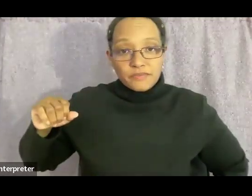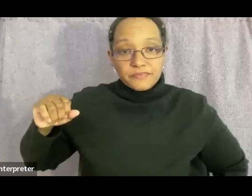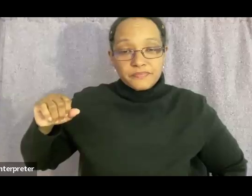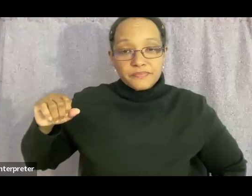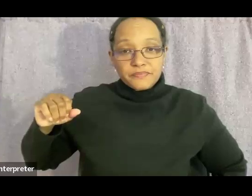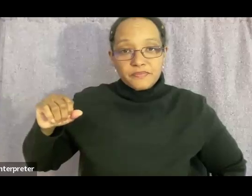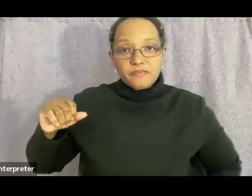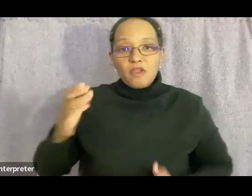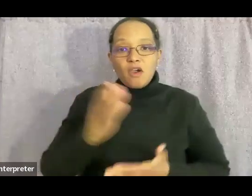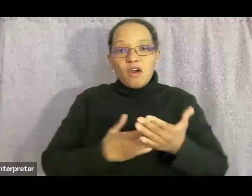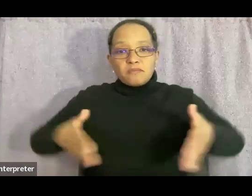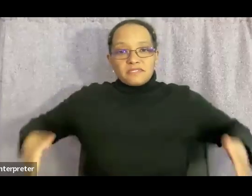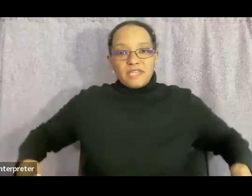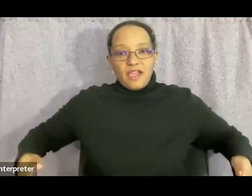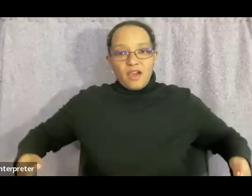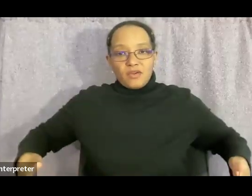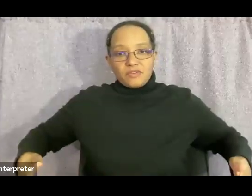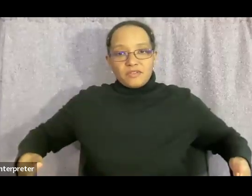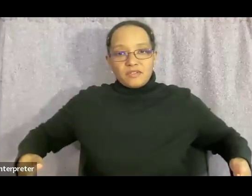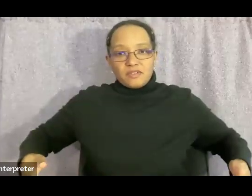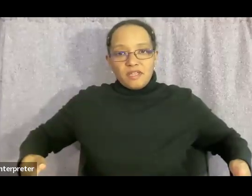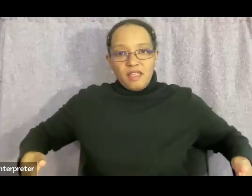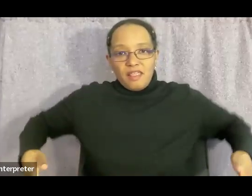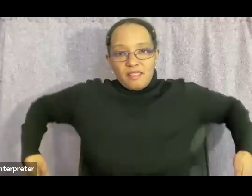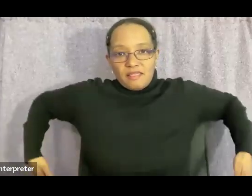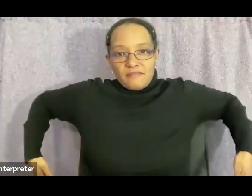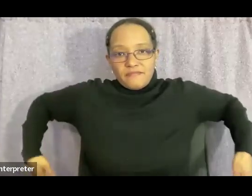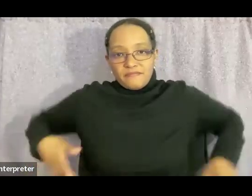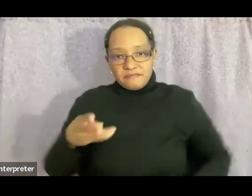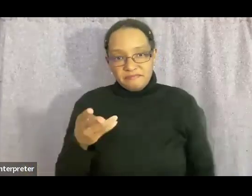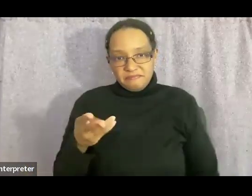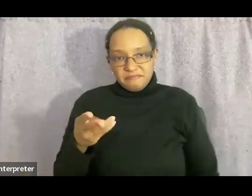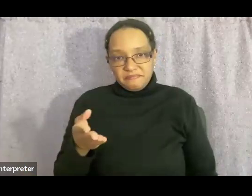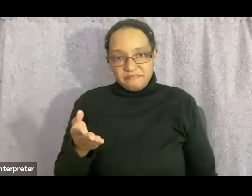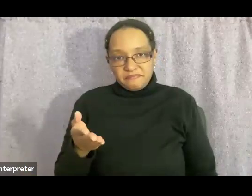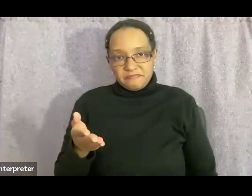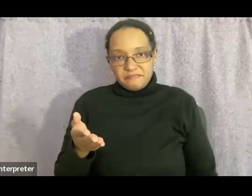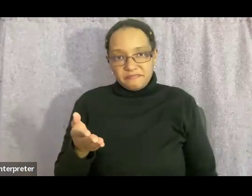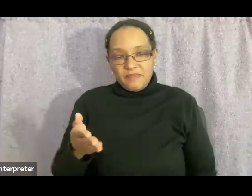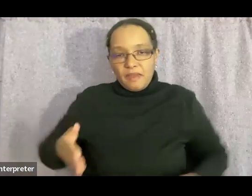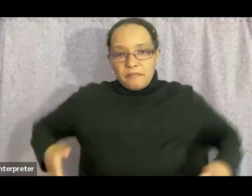Arms down at your side, and then lift them up a little bit higher. And then from here, you bend at the elbow.